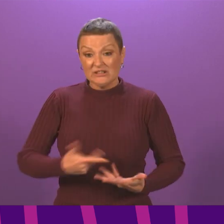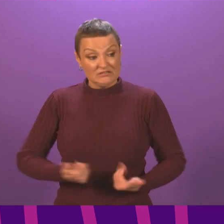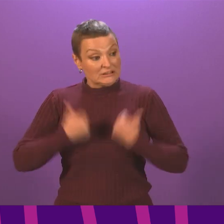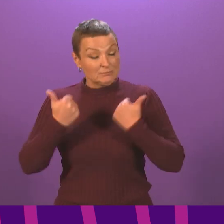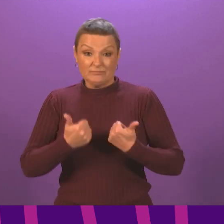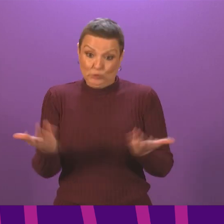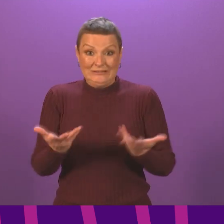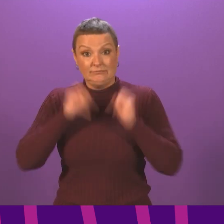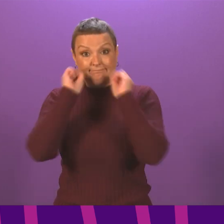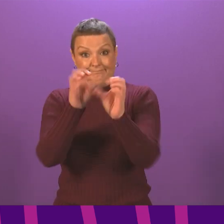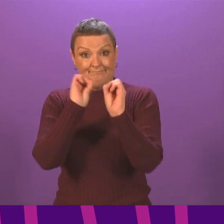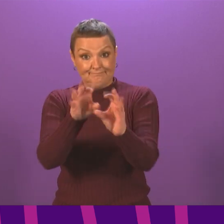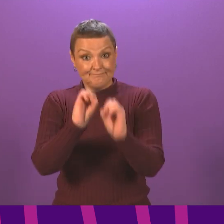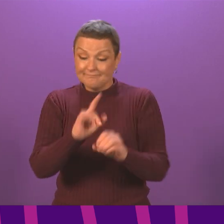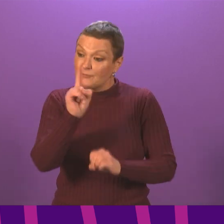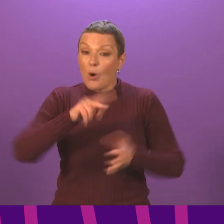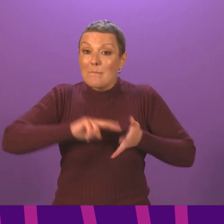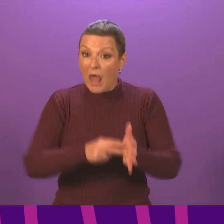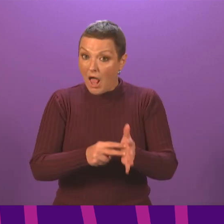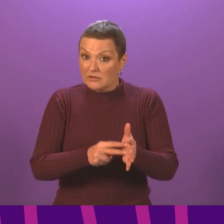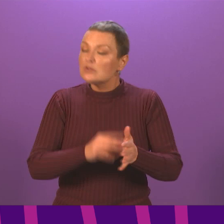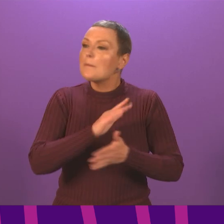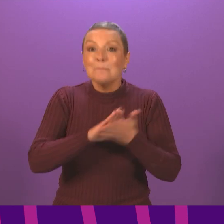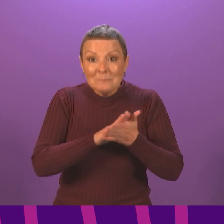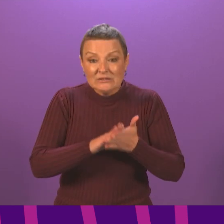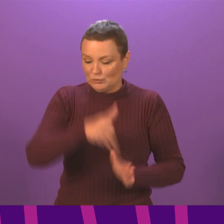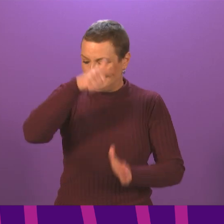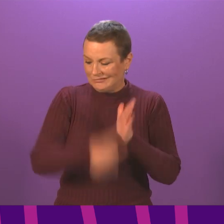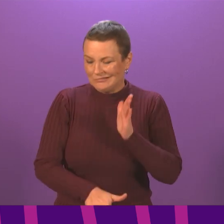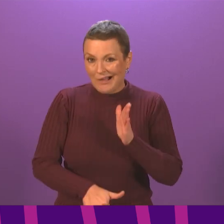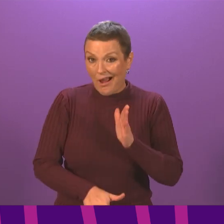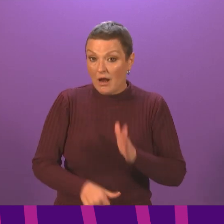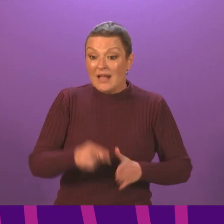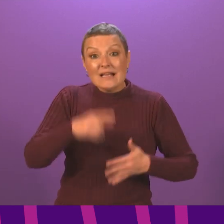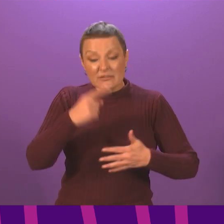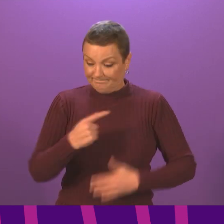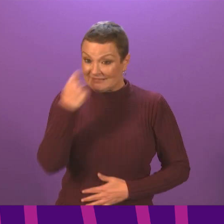With the plans that I have set out, we will move to testing hundreds of thousands of people